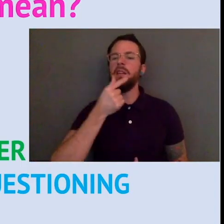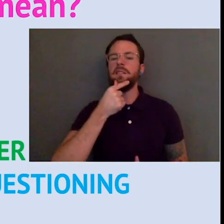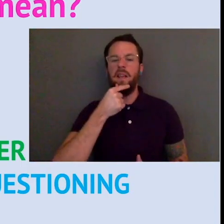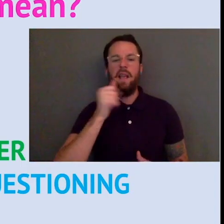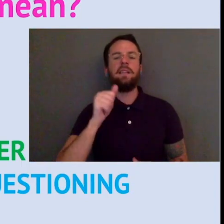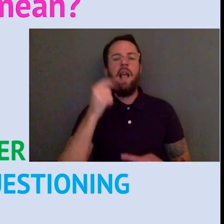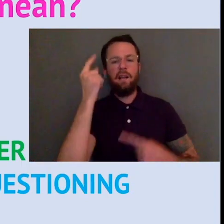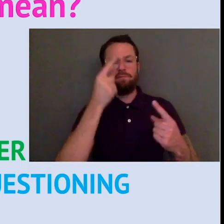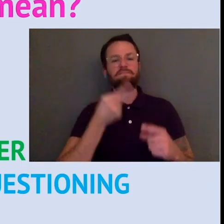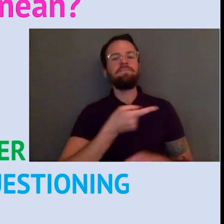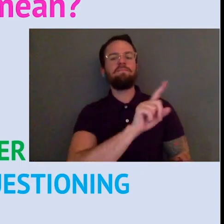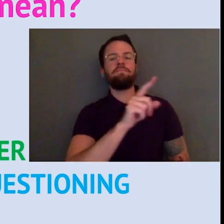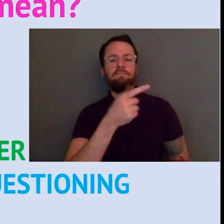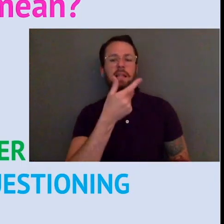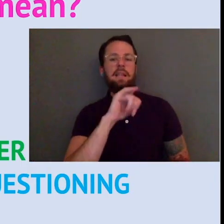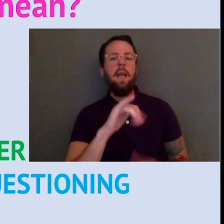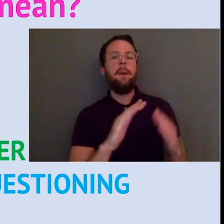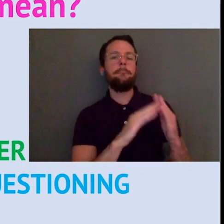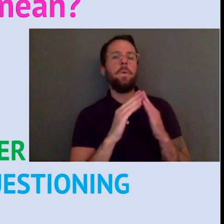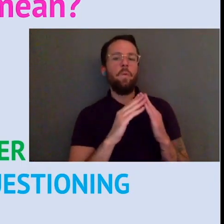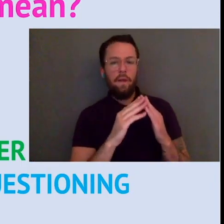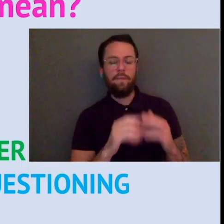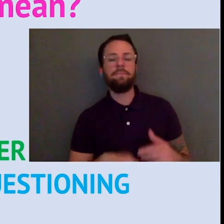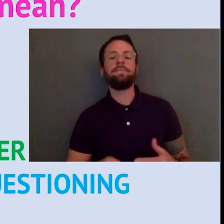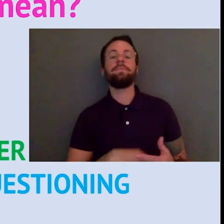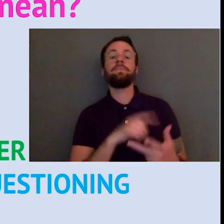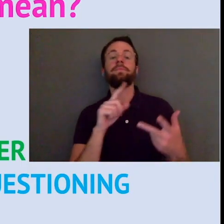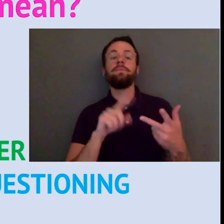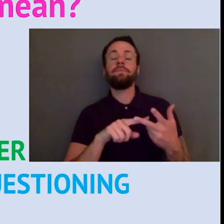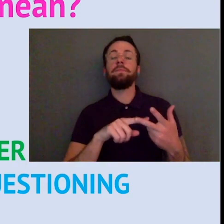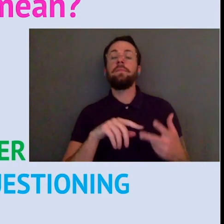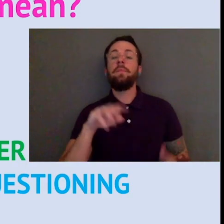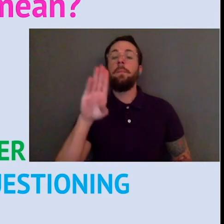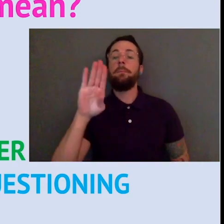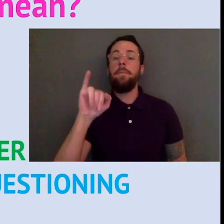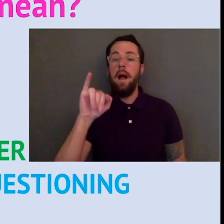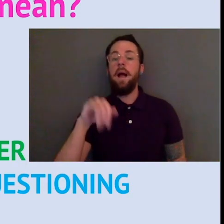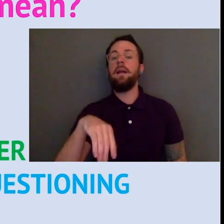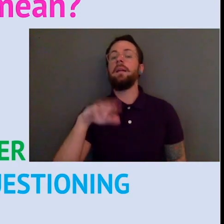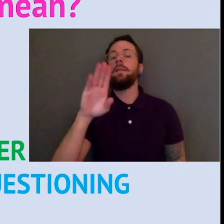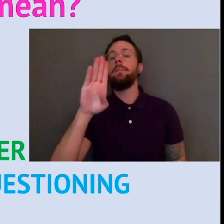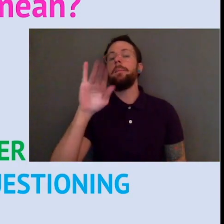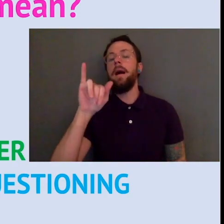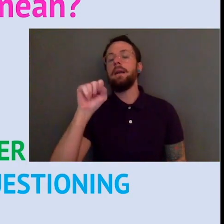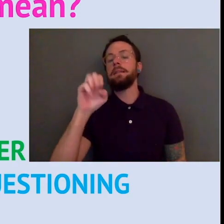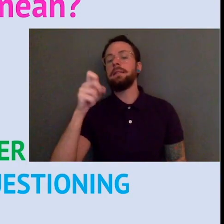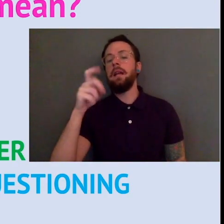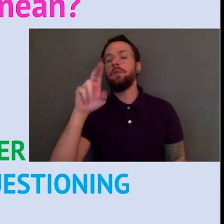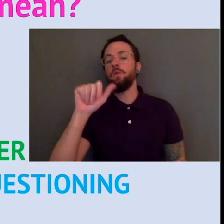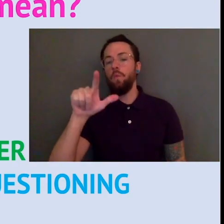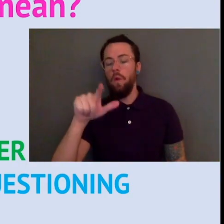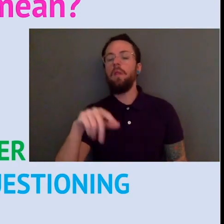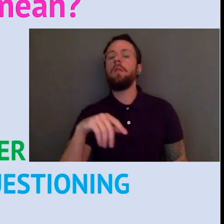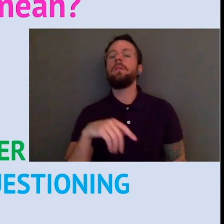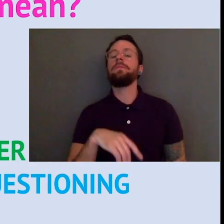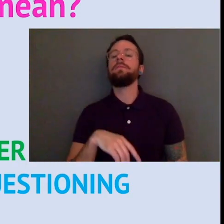G is for gay, you may finger spell it. If you use the sign, that can be offensive to some members of the community.